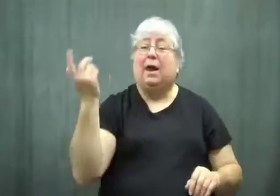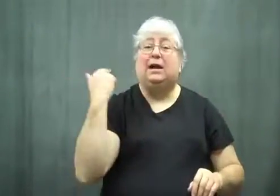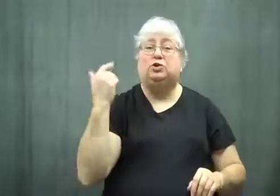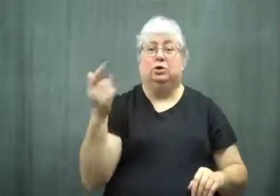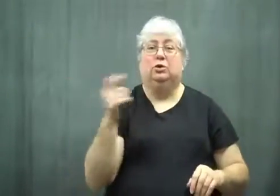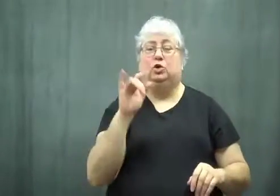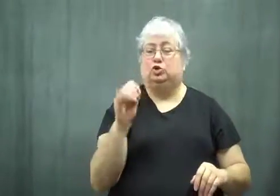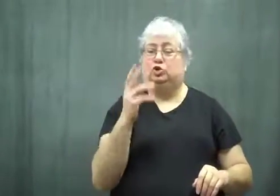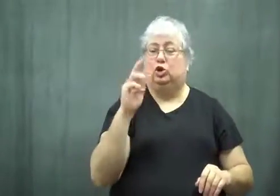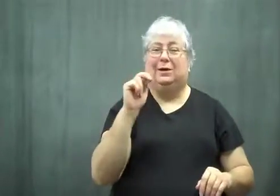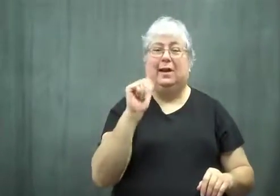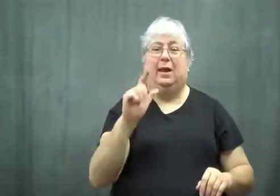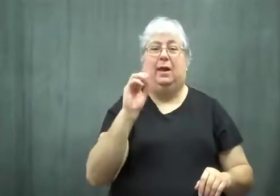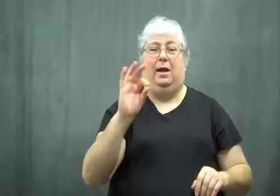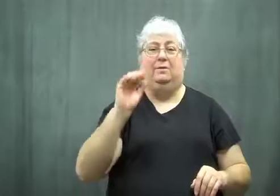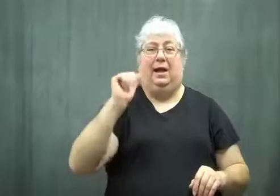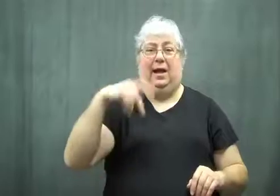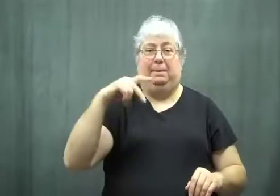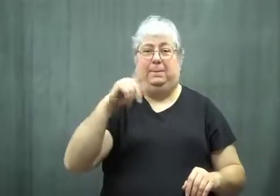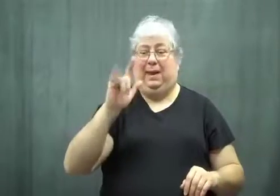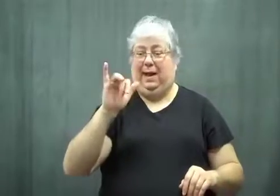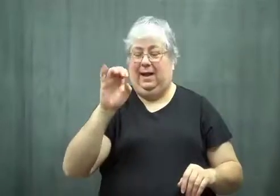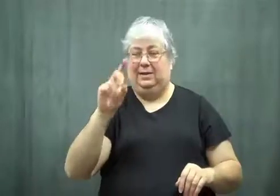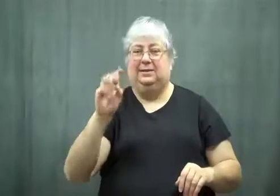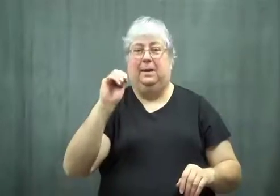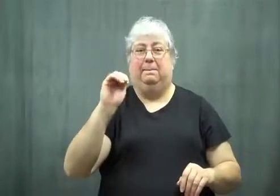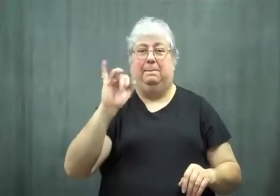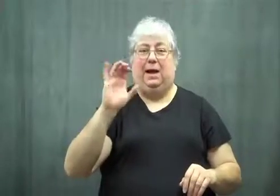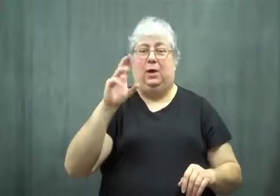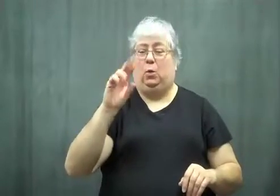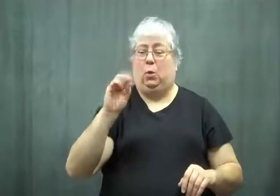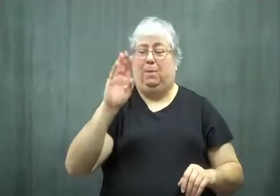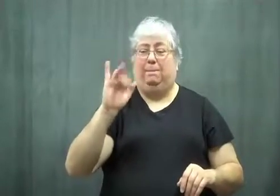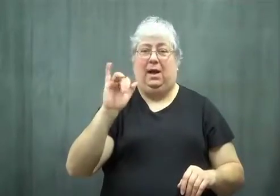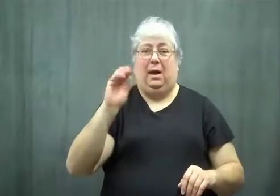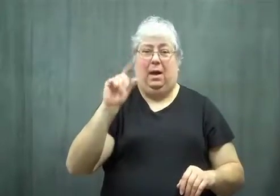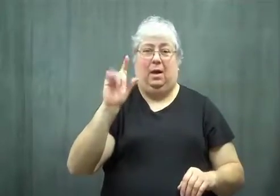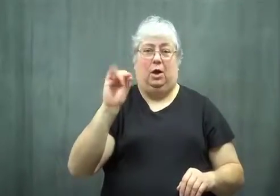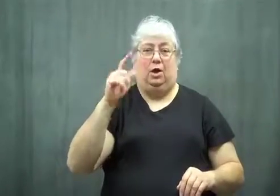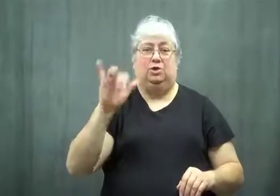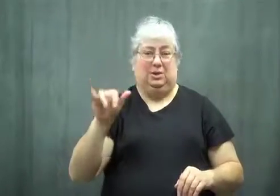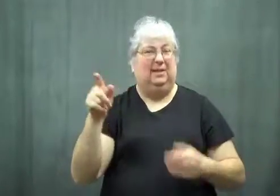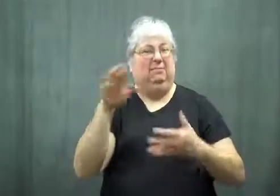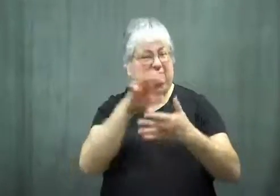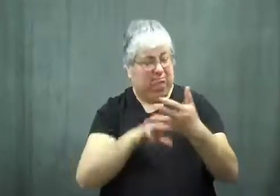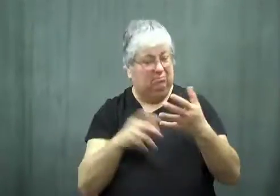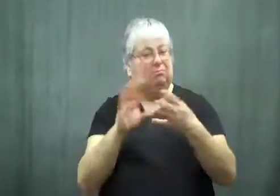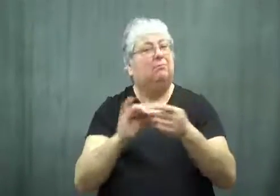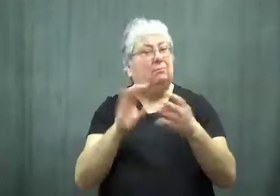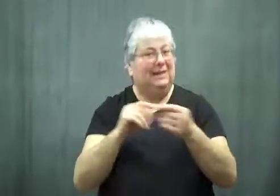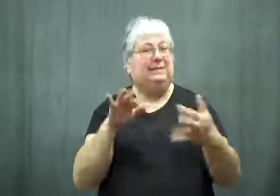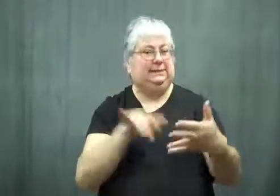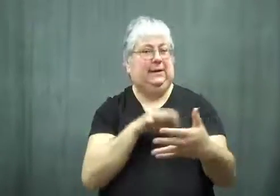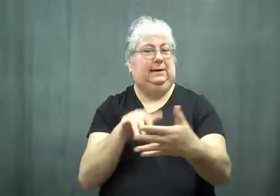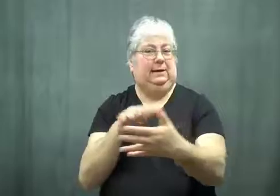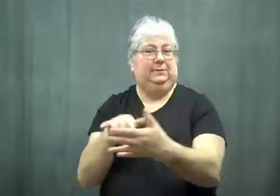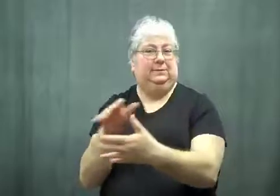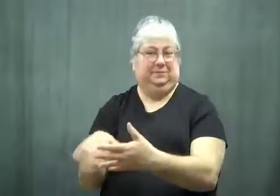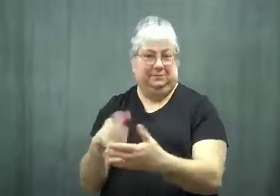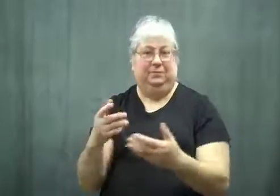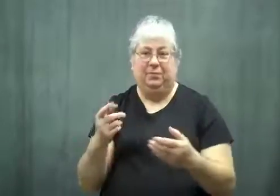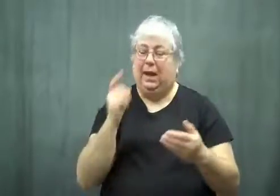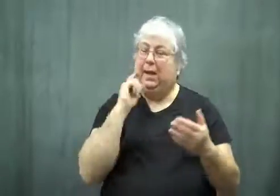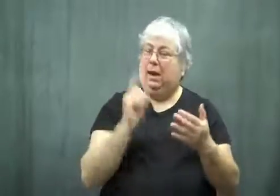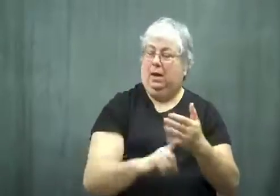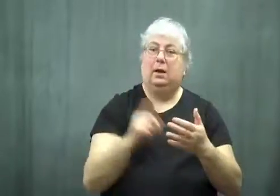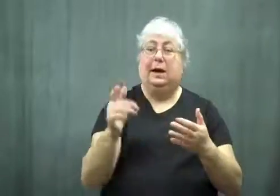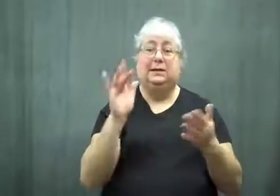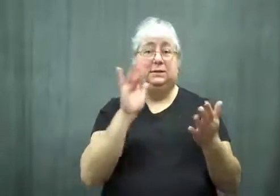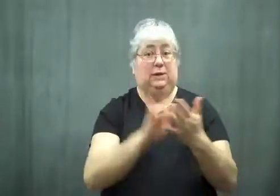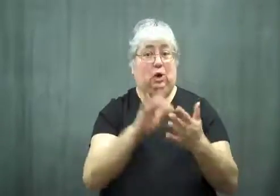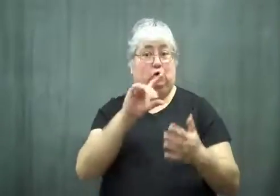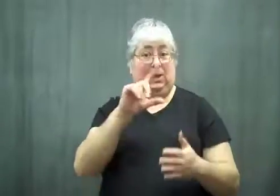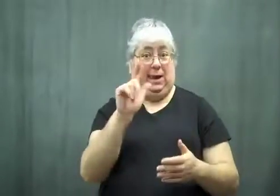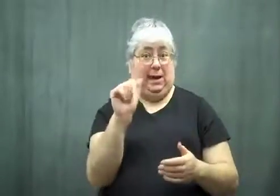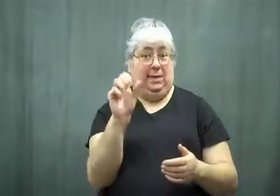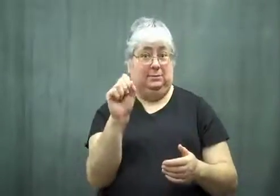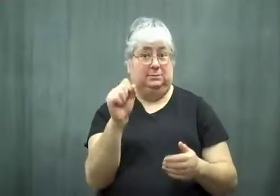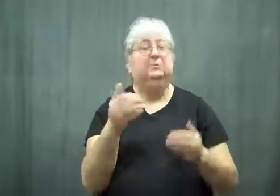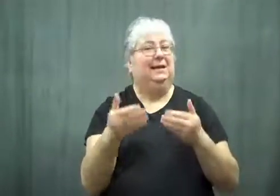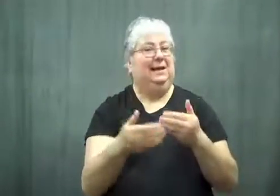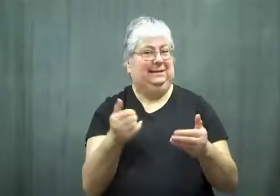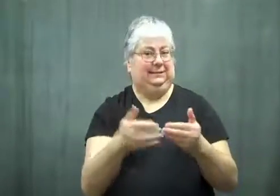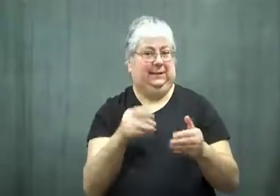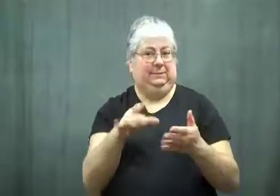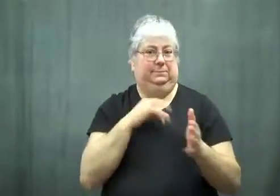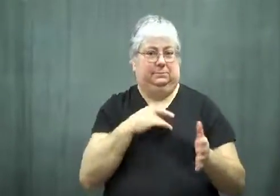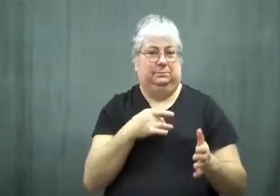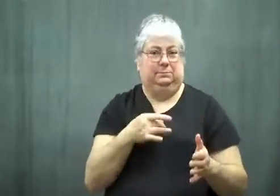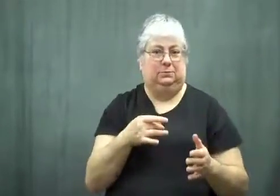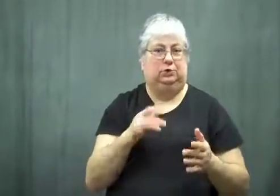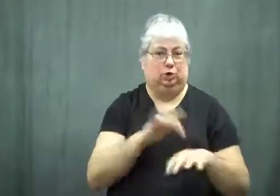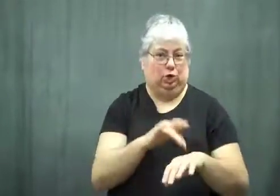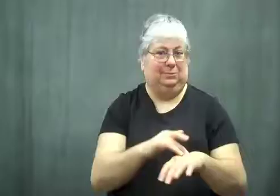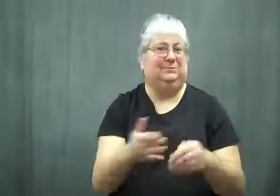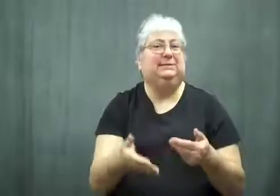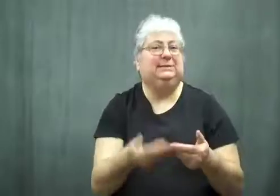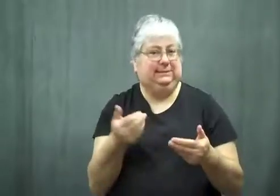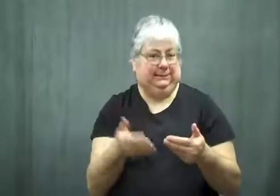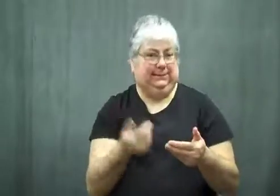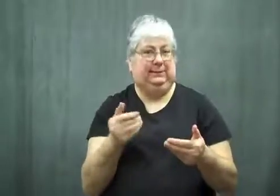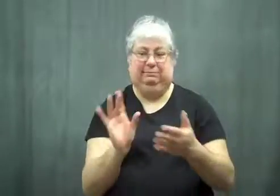Last year, The Journal of Applied Microbiology reported on a study.